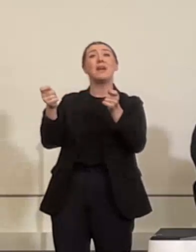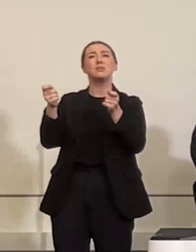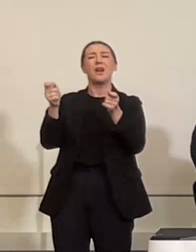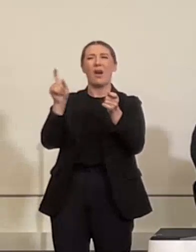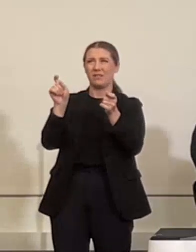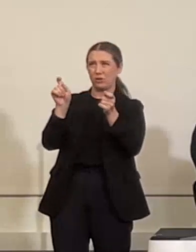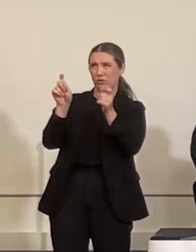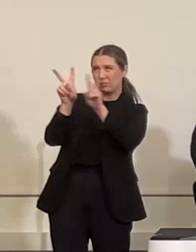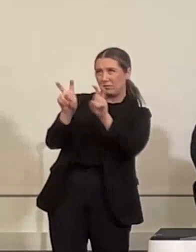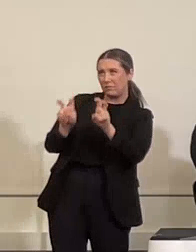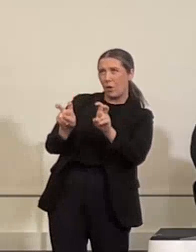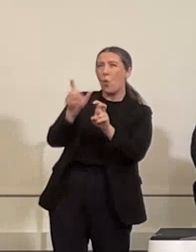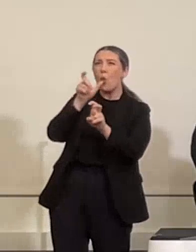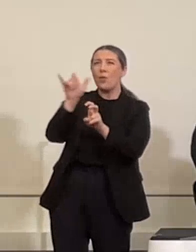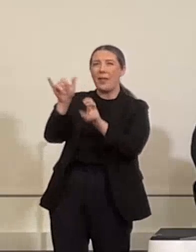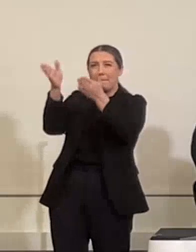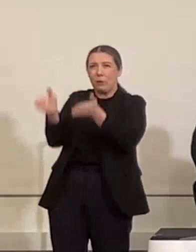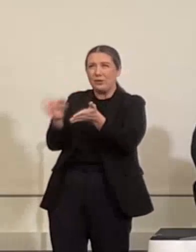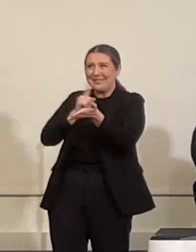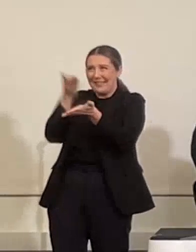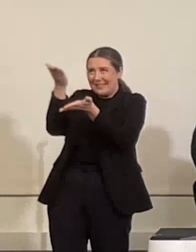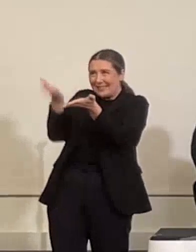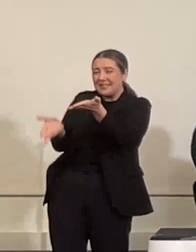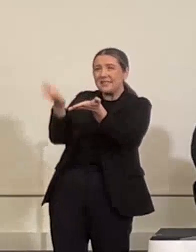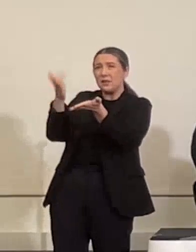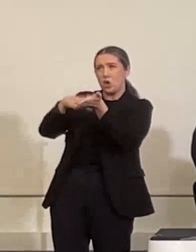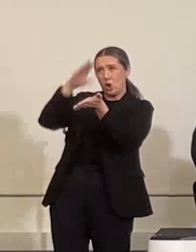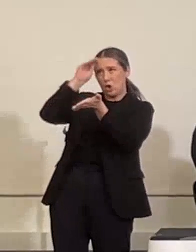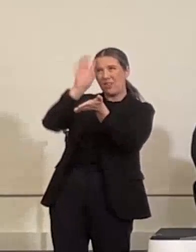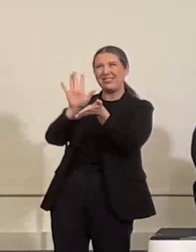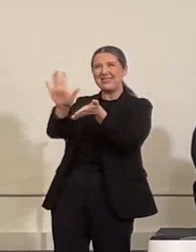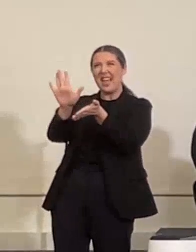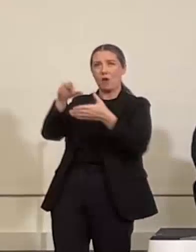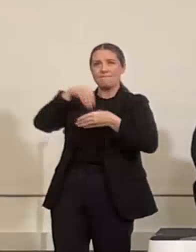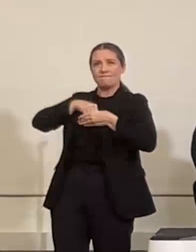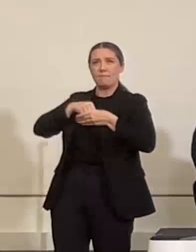human as an individual and learn their individual motivation points.